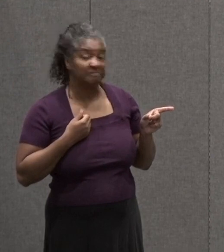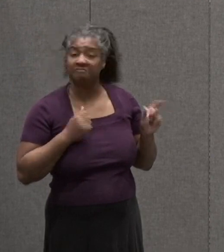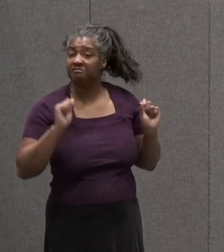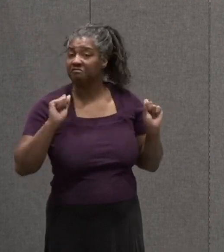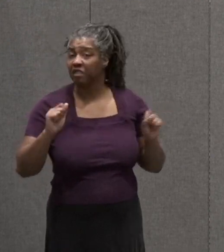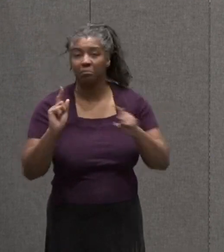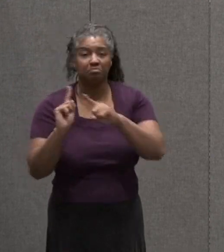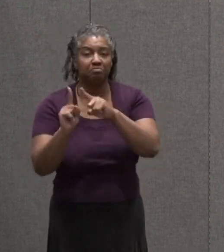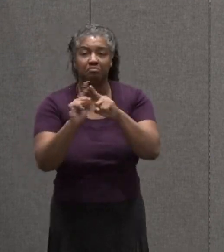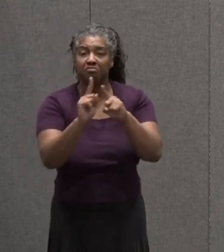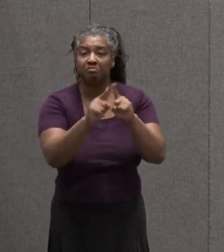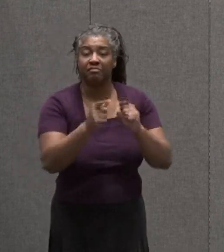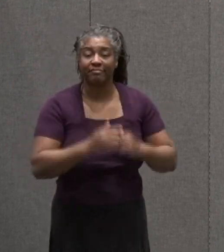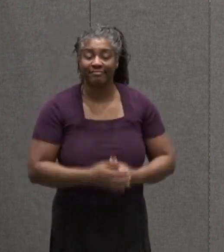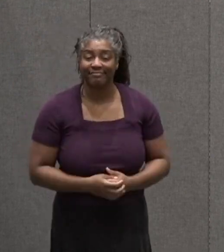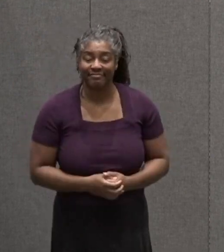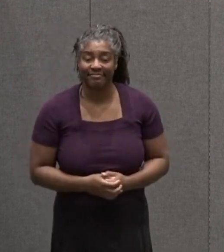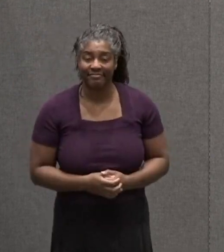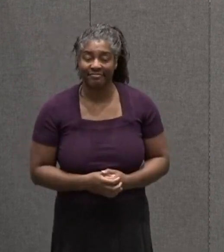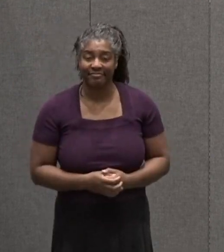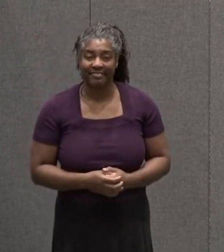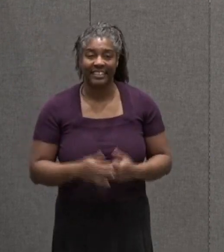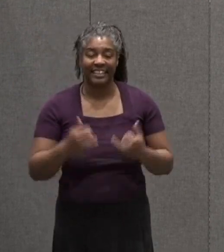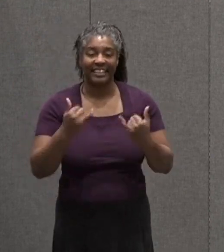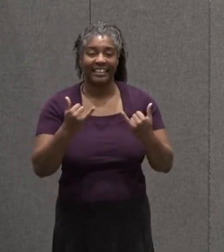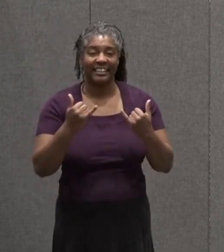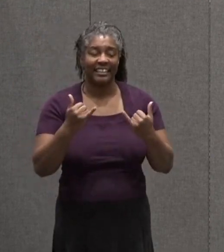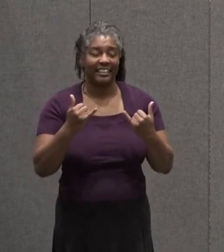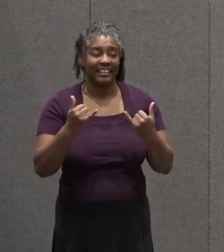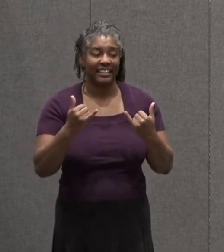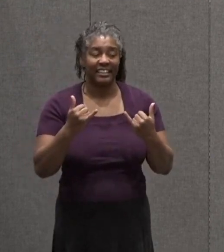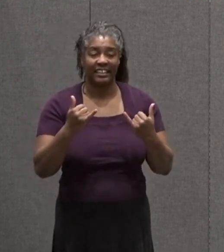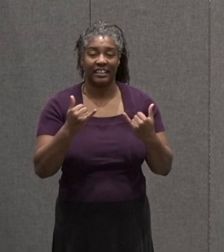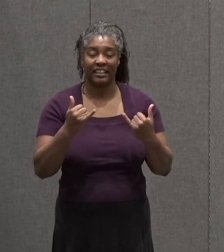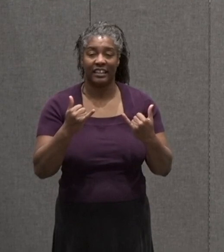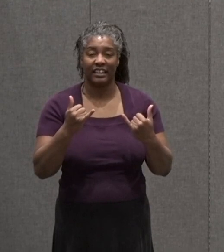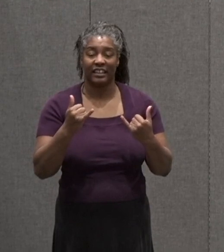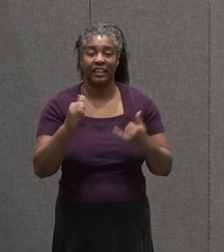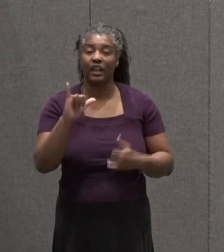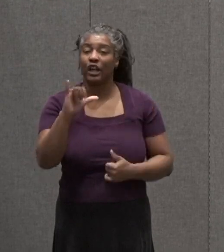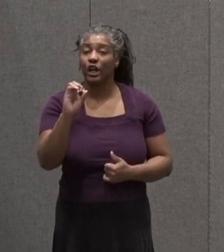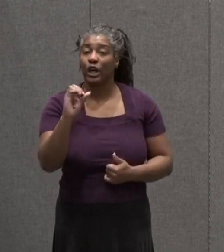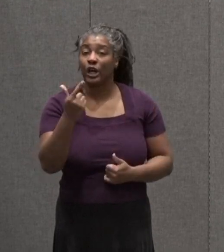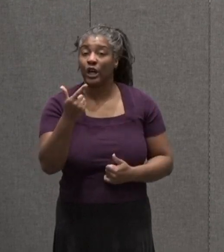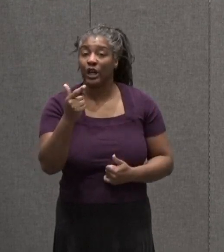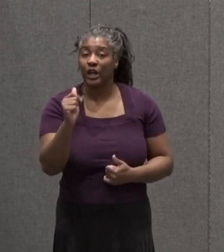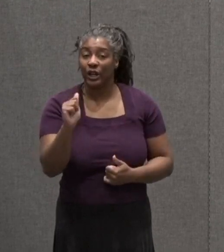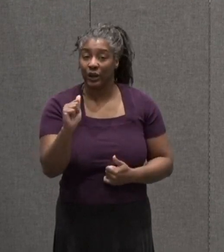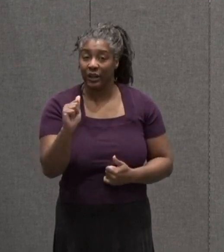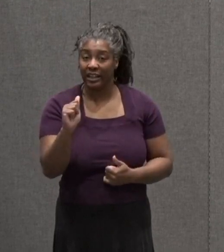Now take your yoga glasses. And let's place our hands gently on our knees or wherever you are sitting.